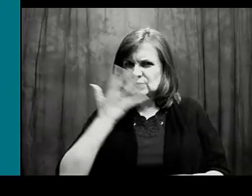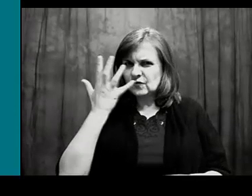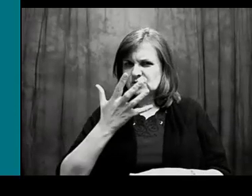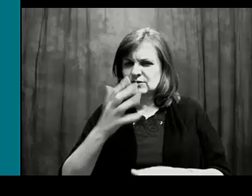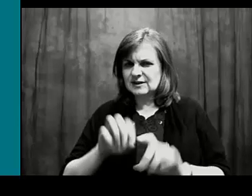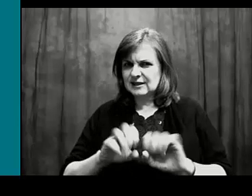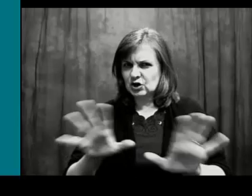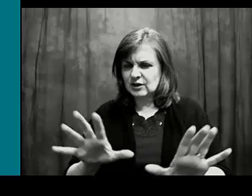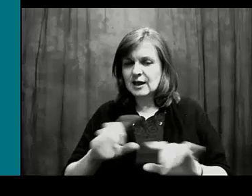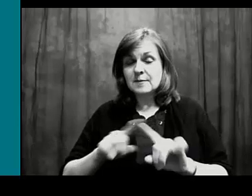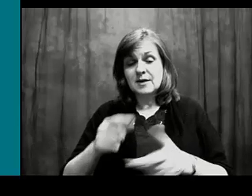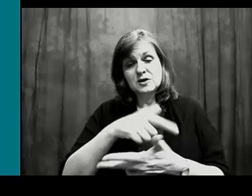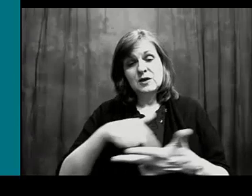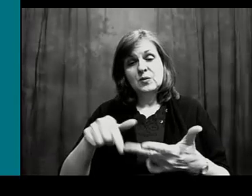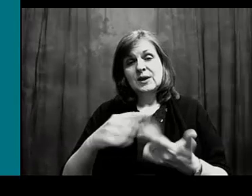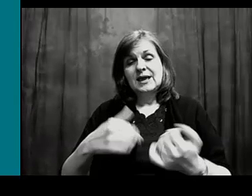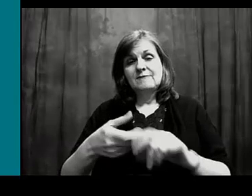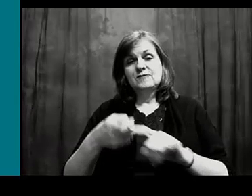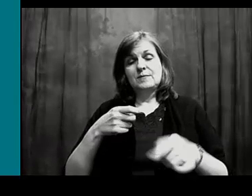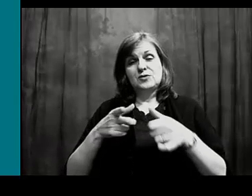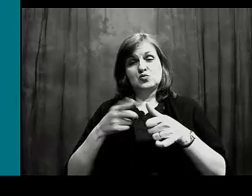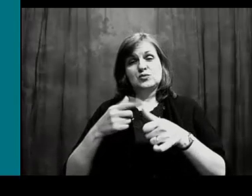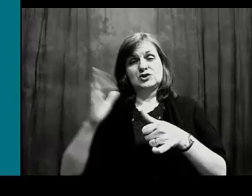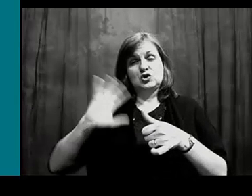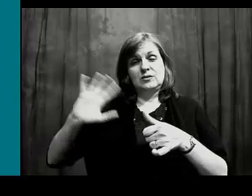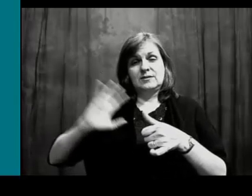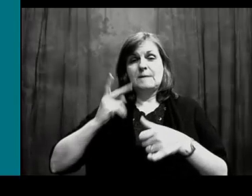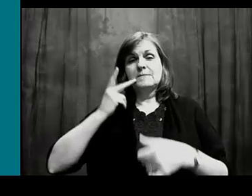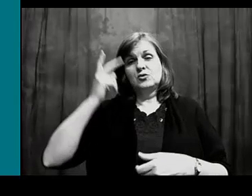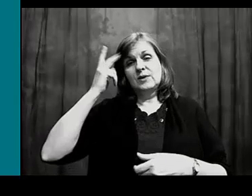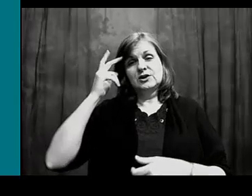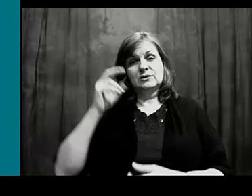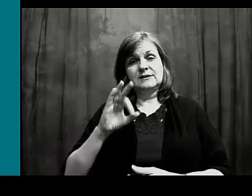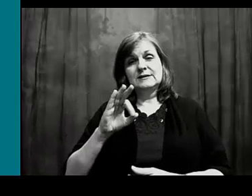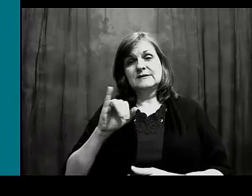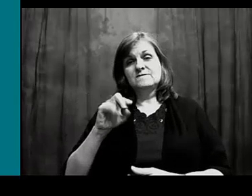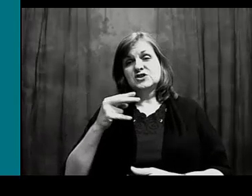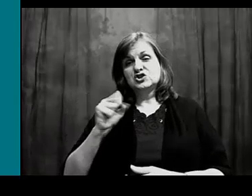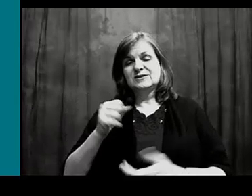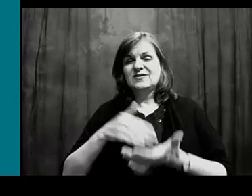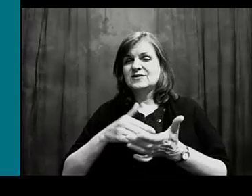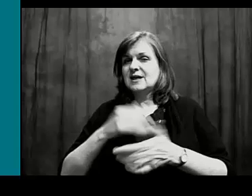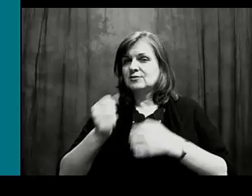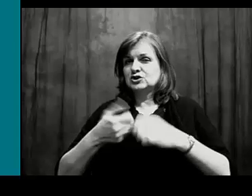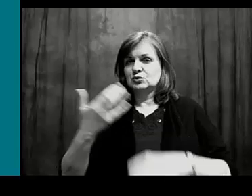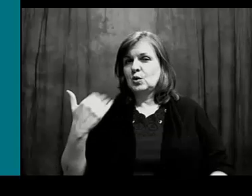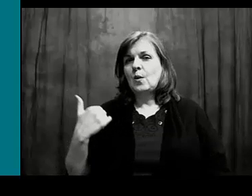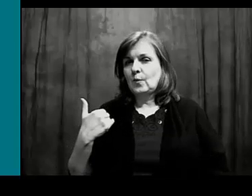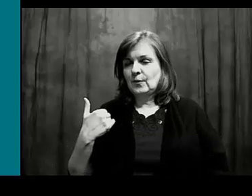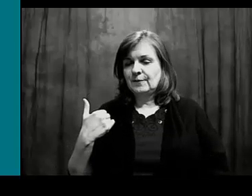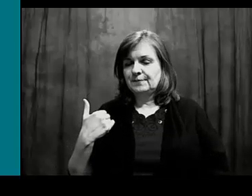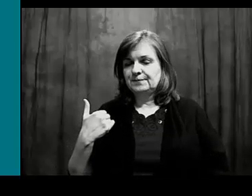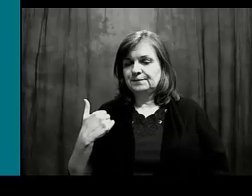but they all came from the original same population of parental finches thousands of years ago